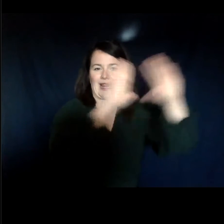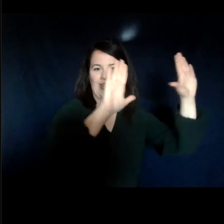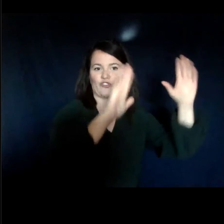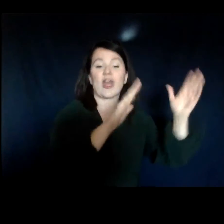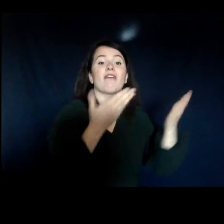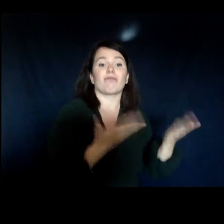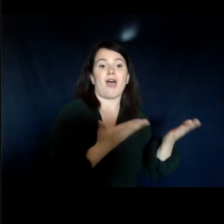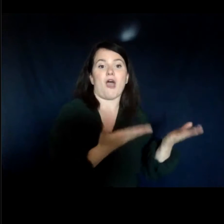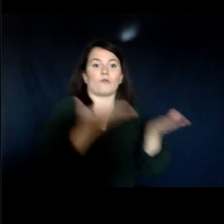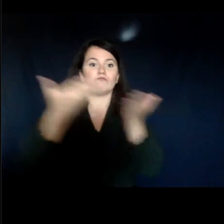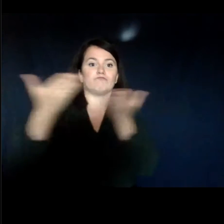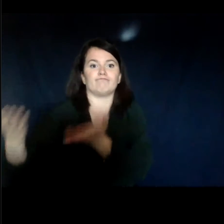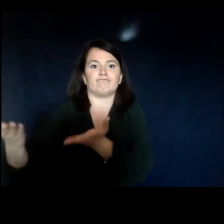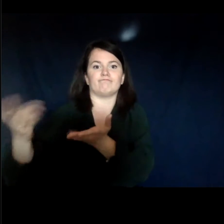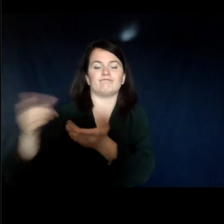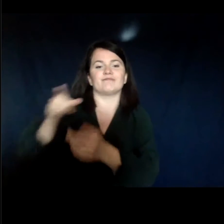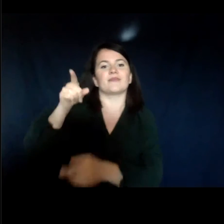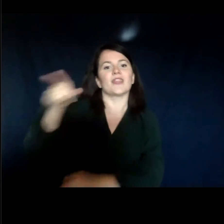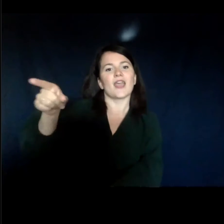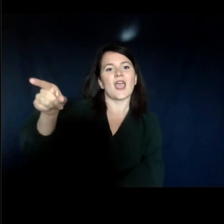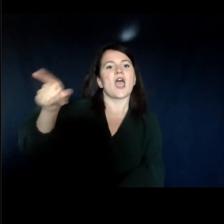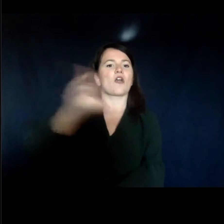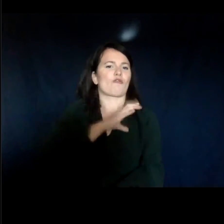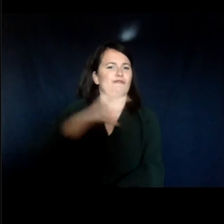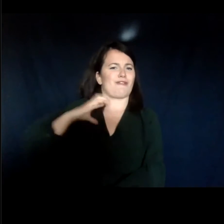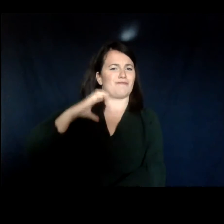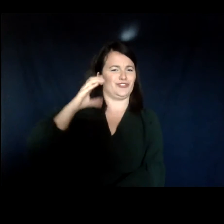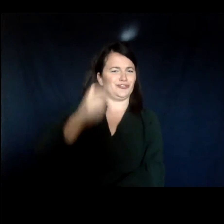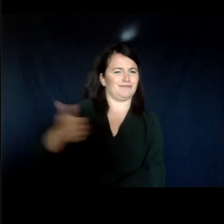head of unit for Disability and Inclusion from the Commission.